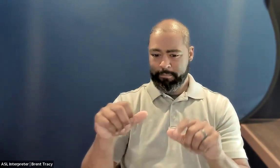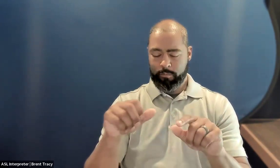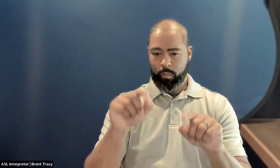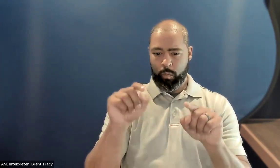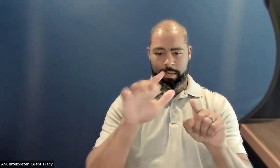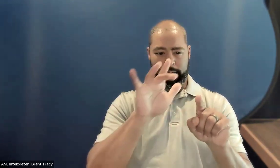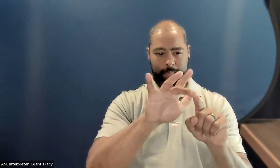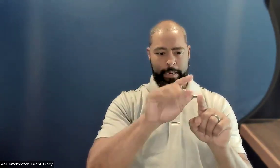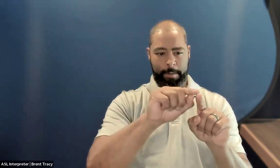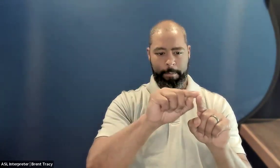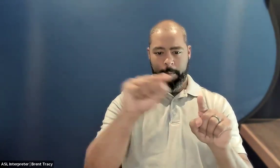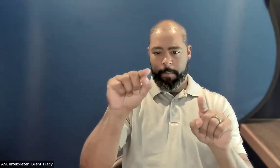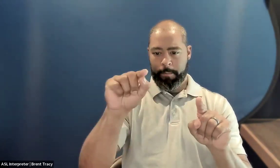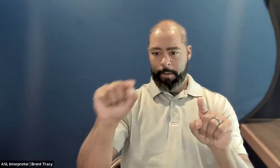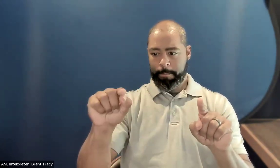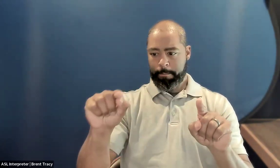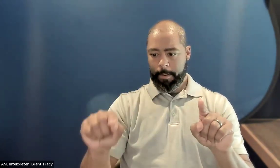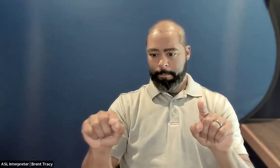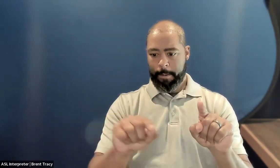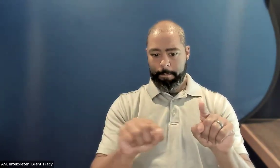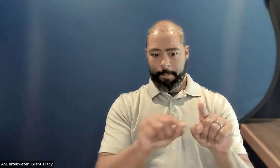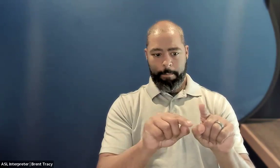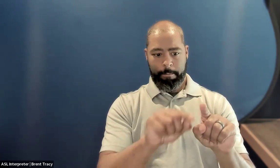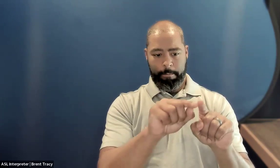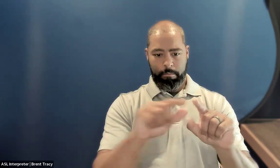might be exposed to based on its physical location.